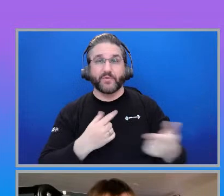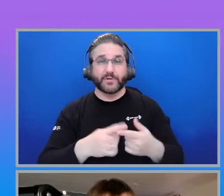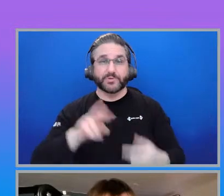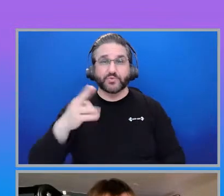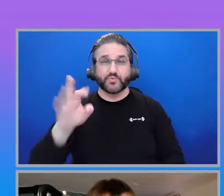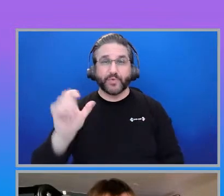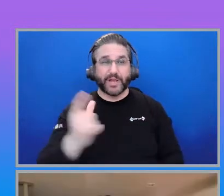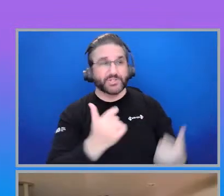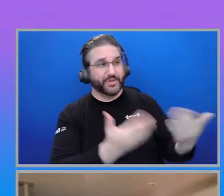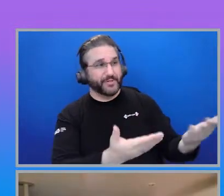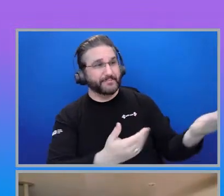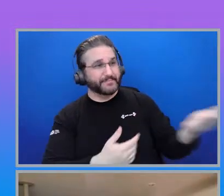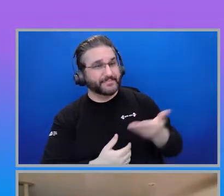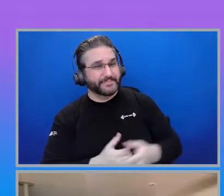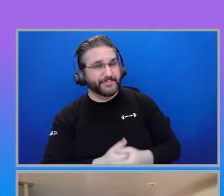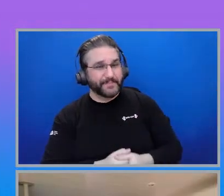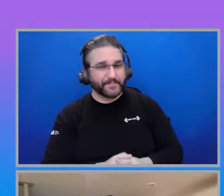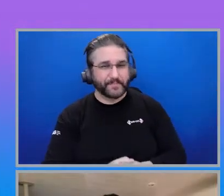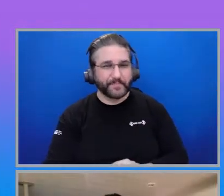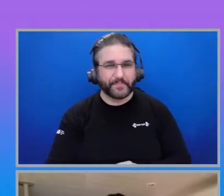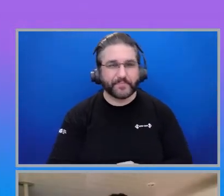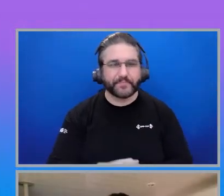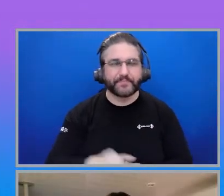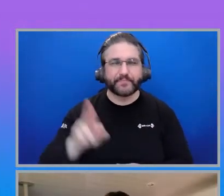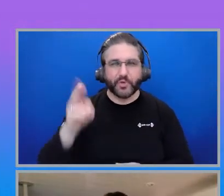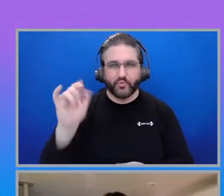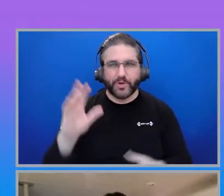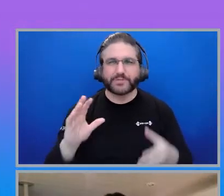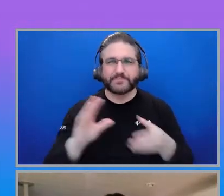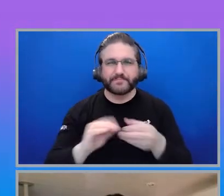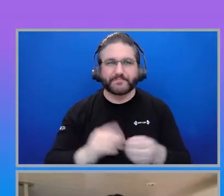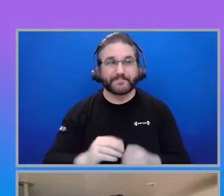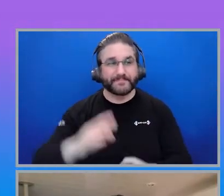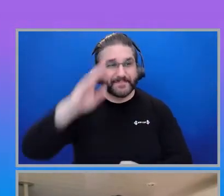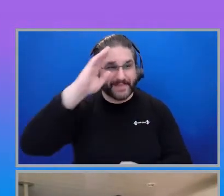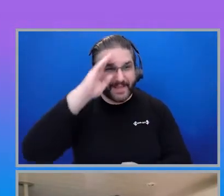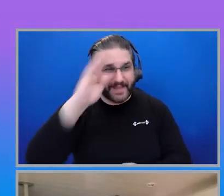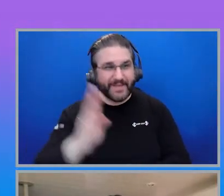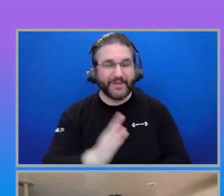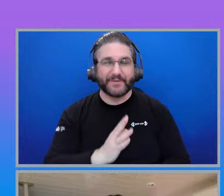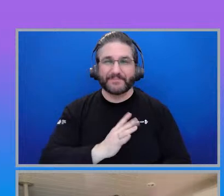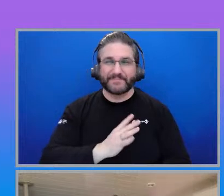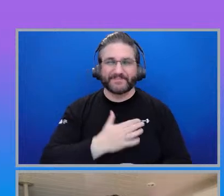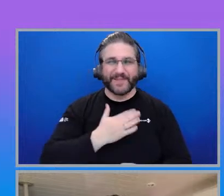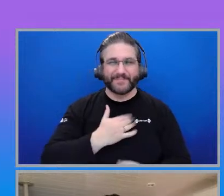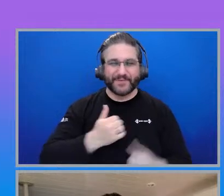Rachel. Okay. Hello. It is really